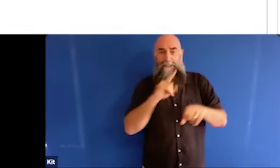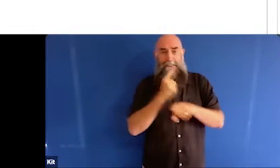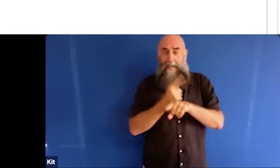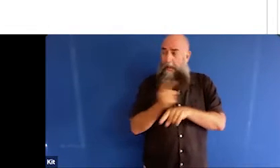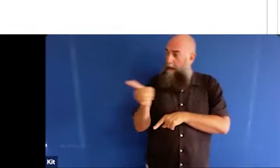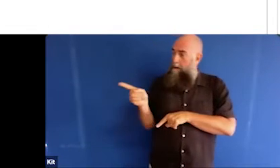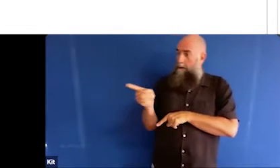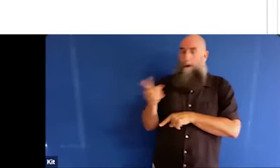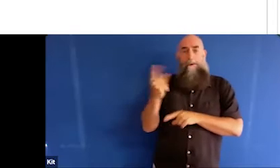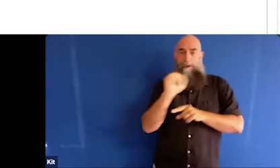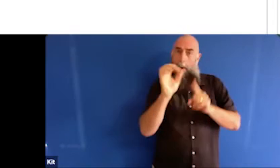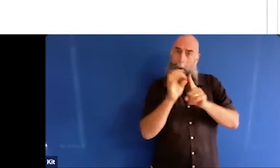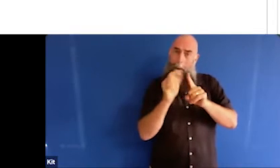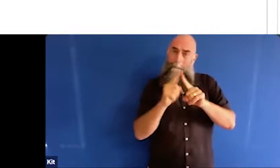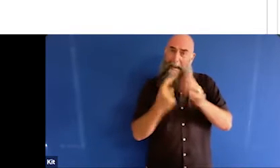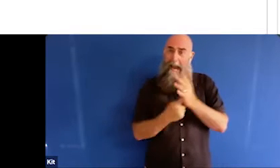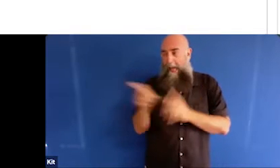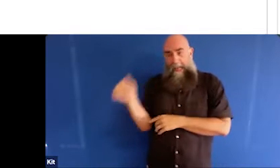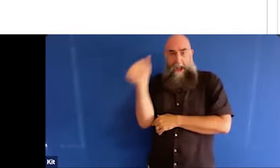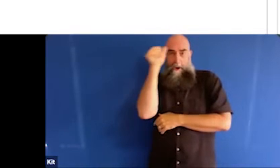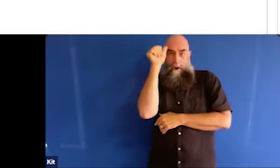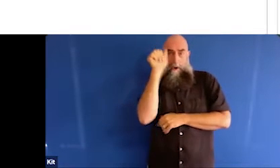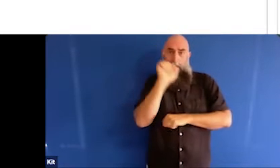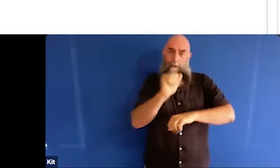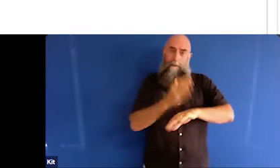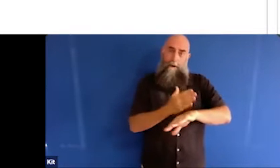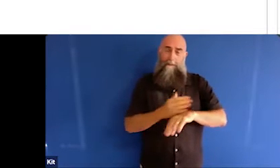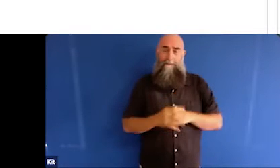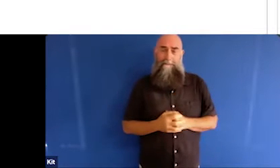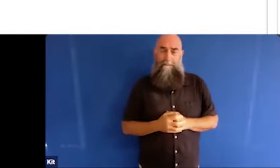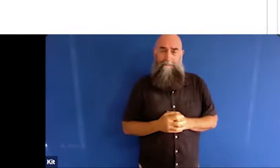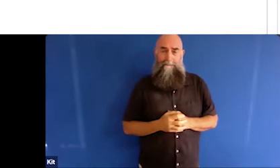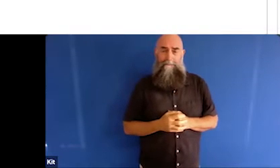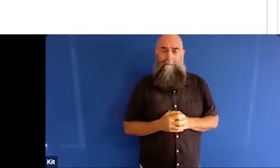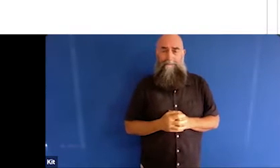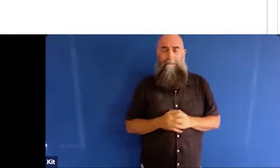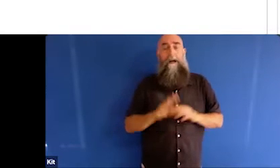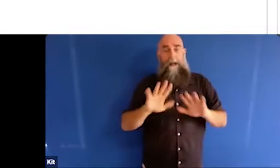they know their stuff. Guy, you're going to talk about viability.